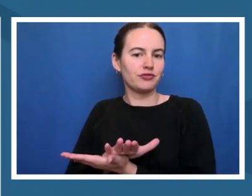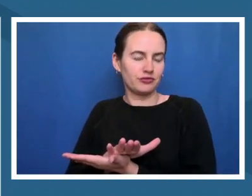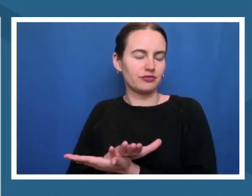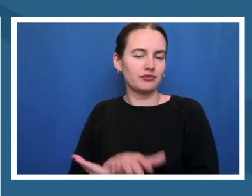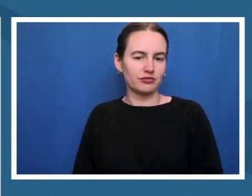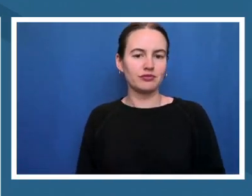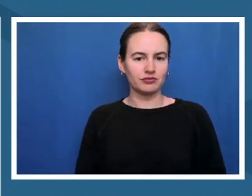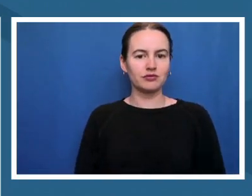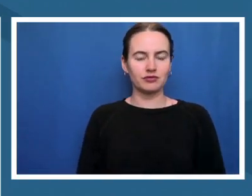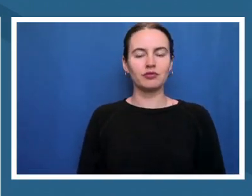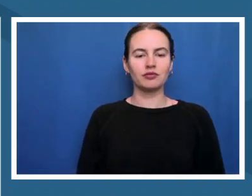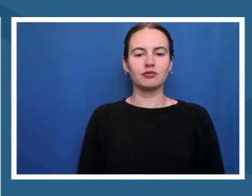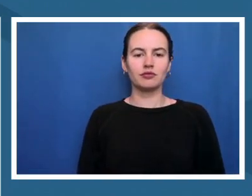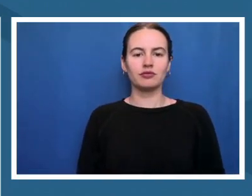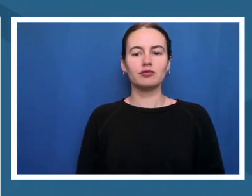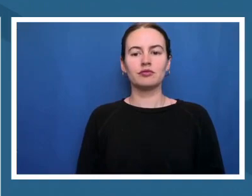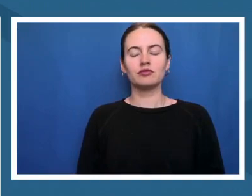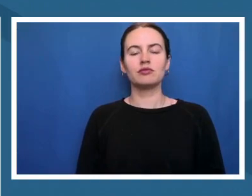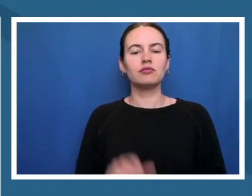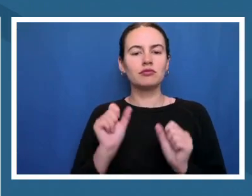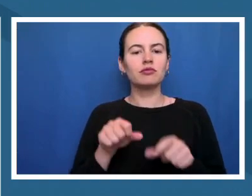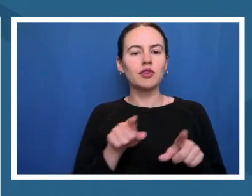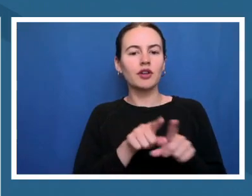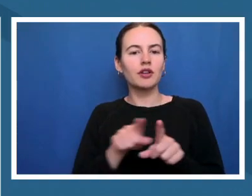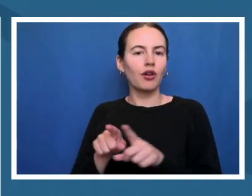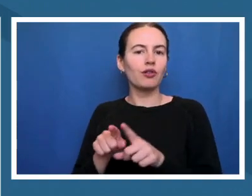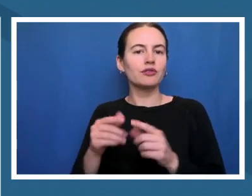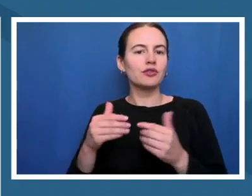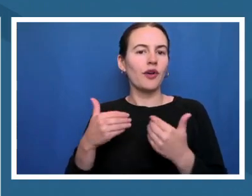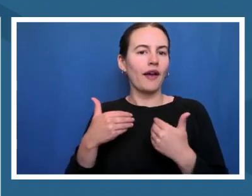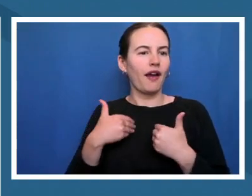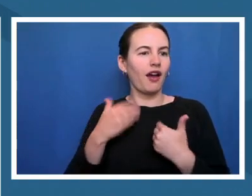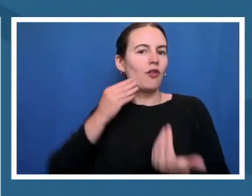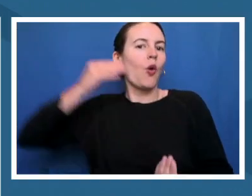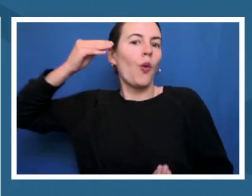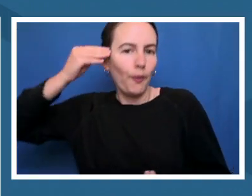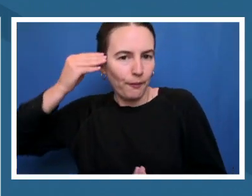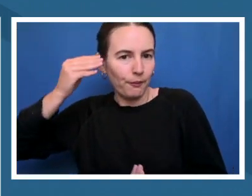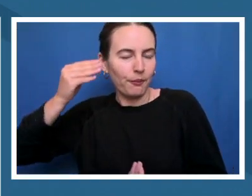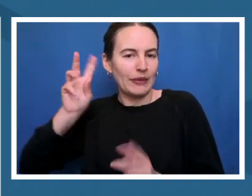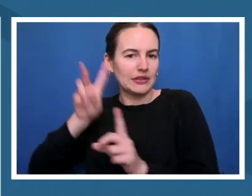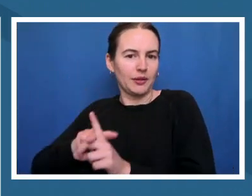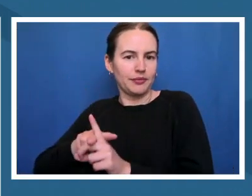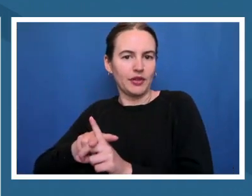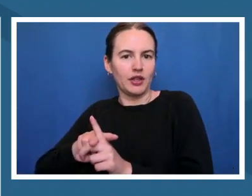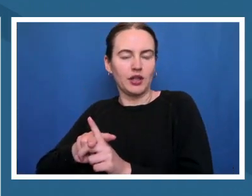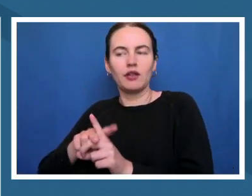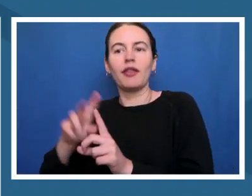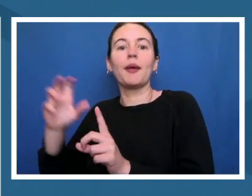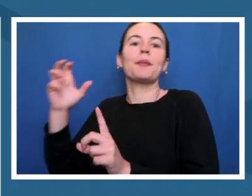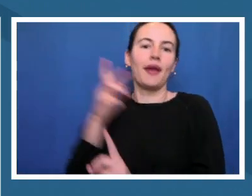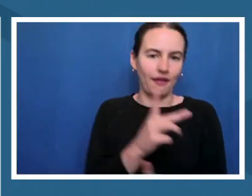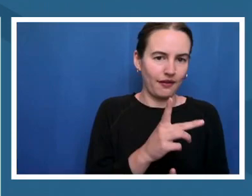students to to do in the comfort of their own home and then come back but i think